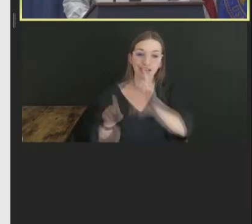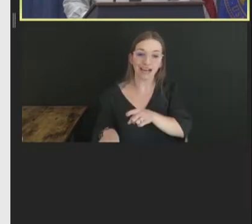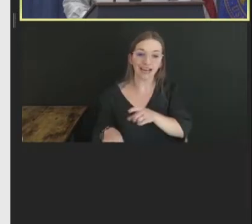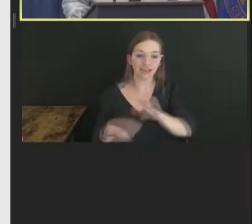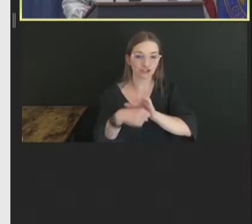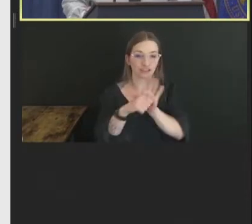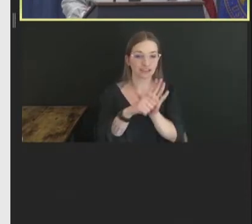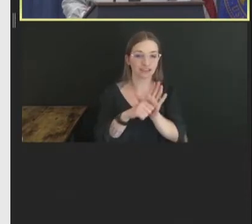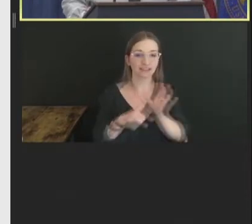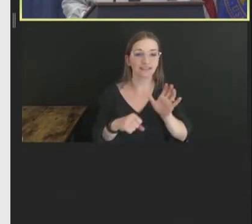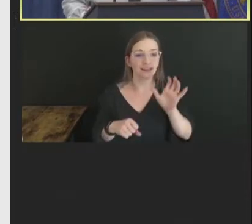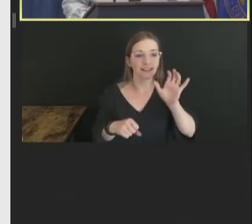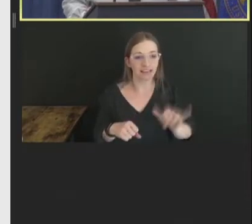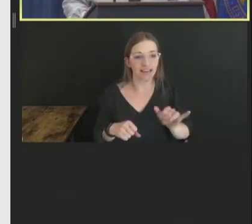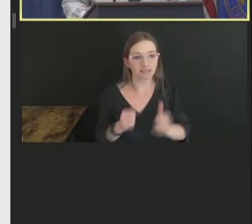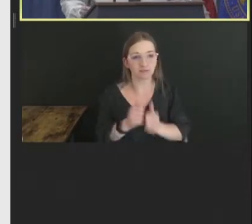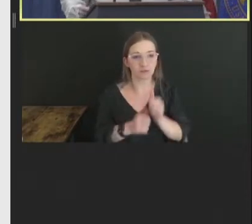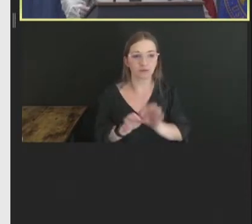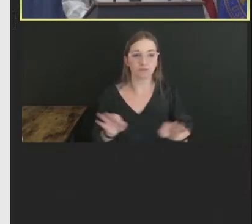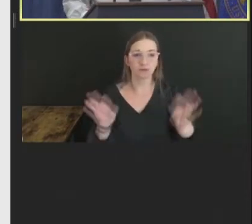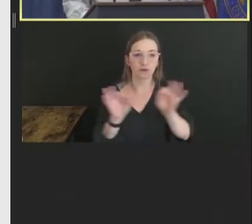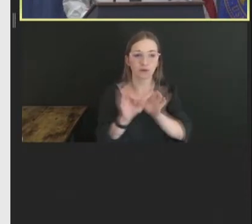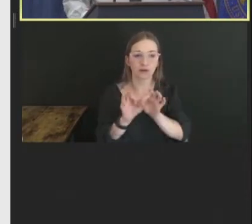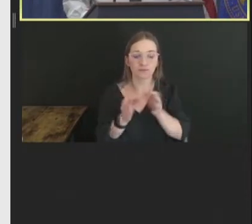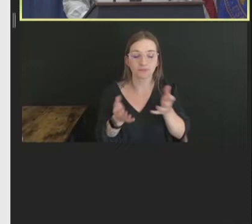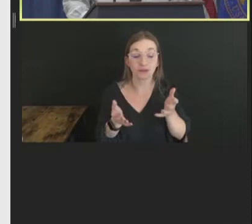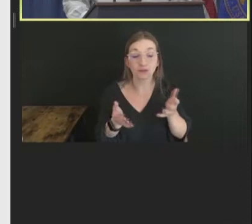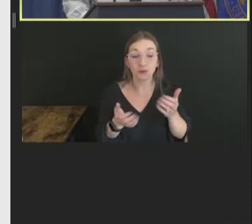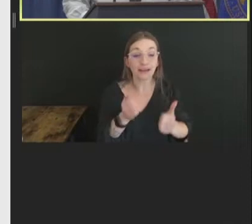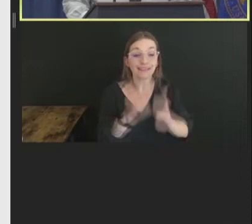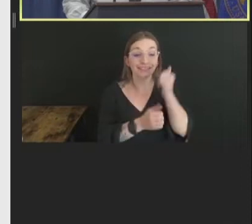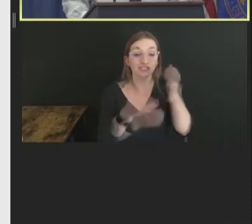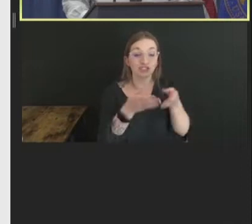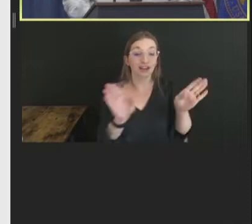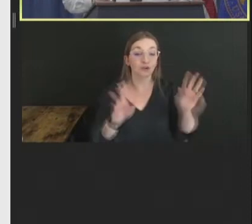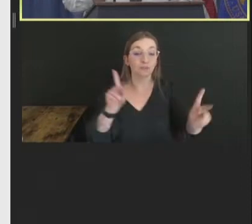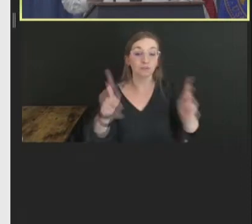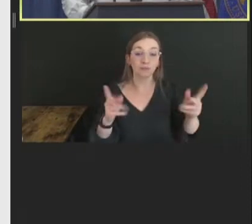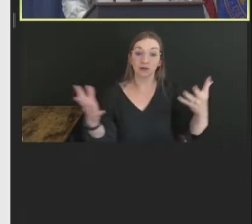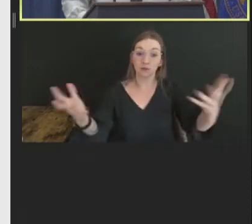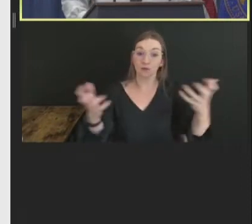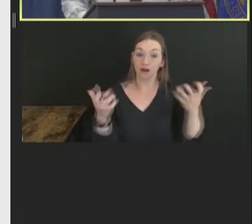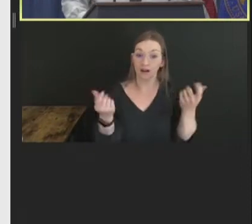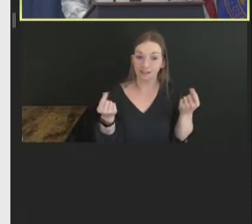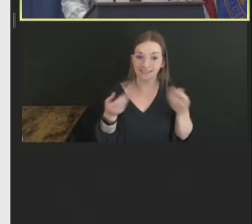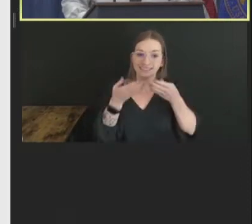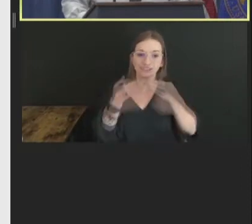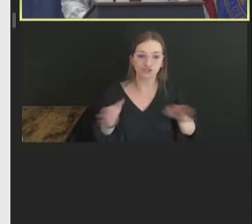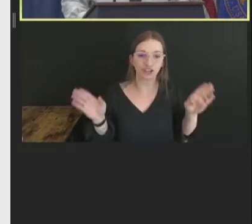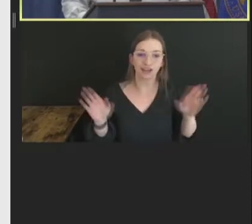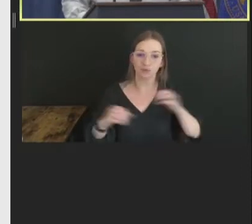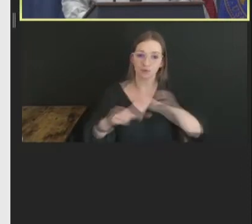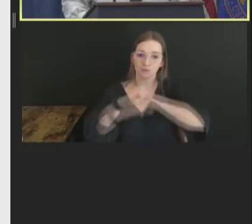what about protection from infection because that's what the general population wants, and we should think about strategies to improve that aspect of it.